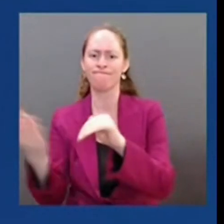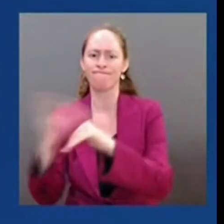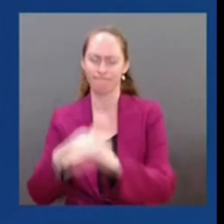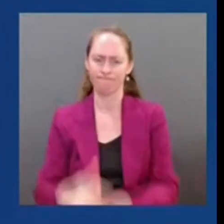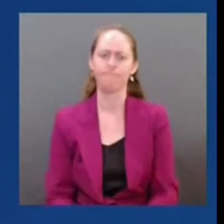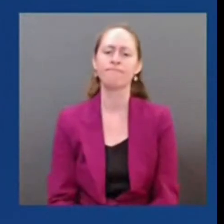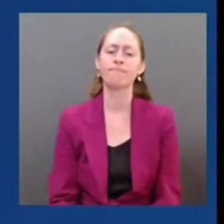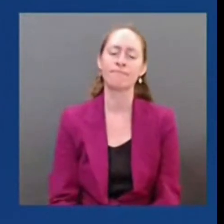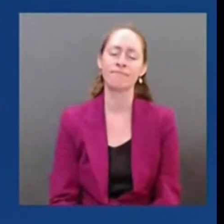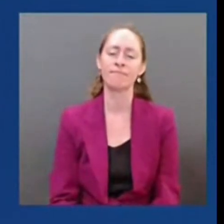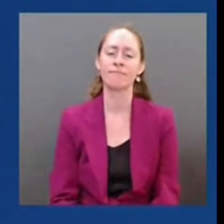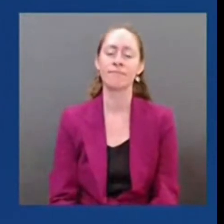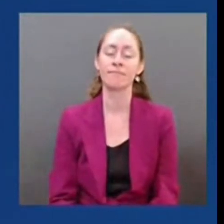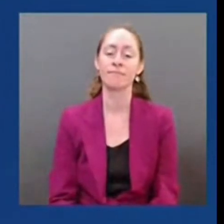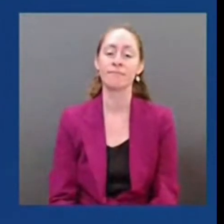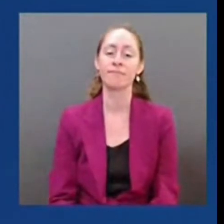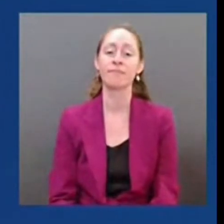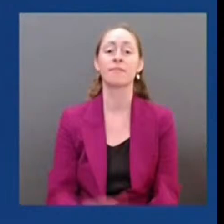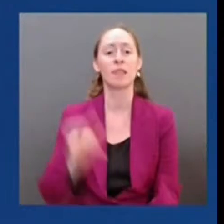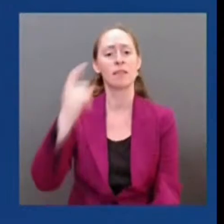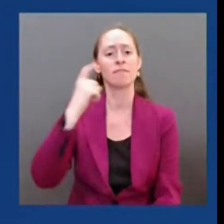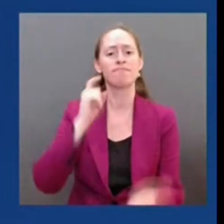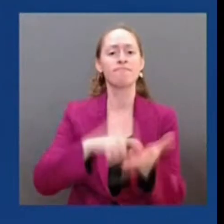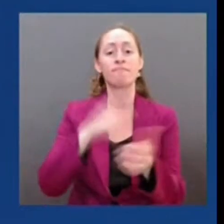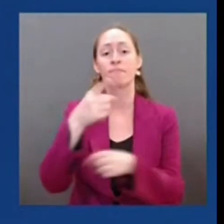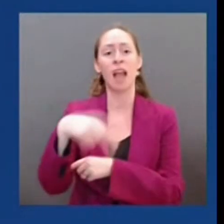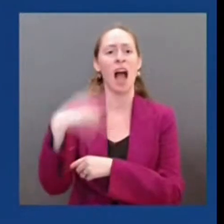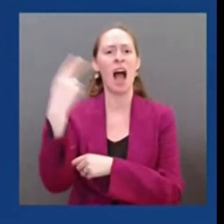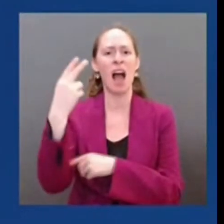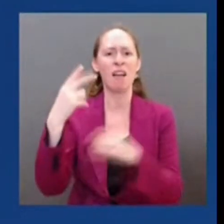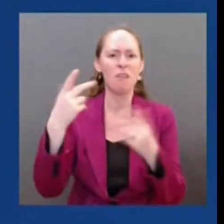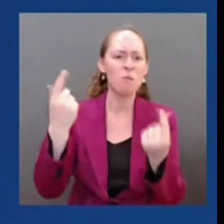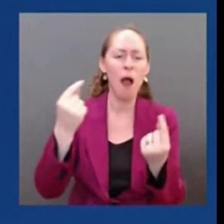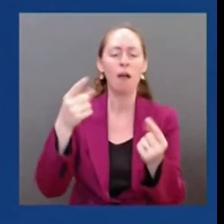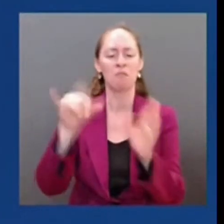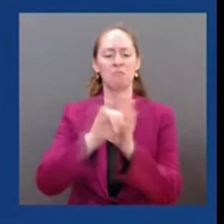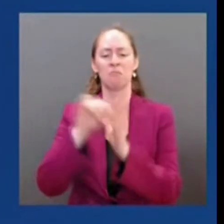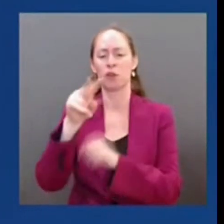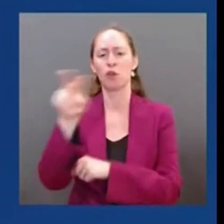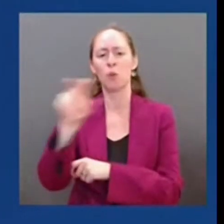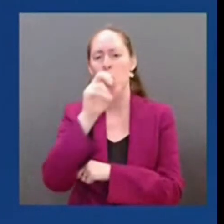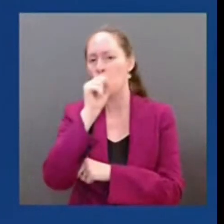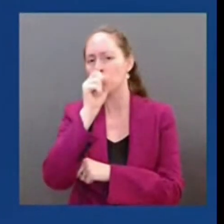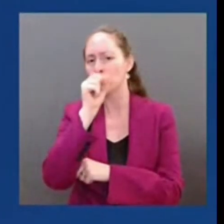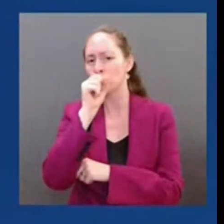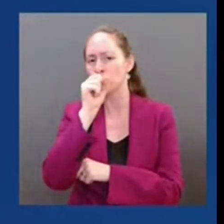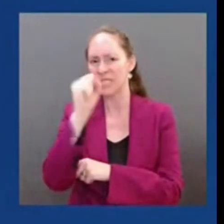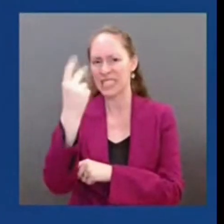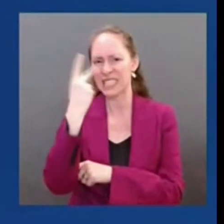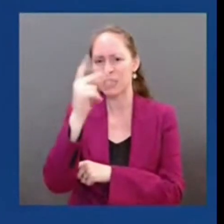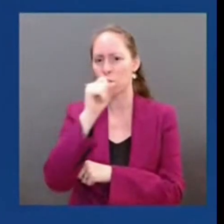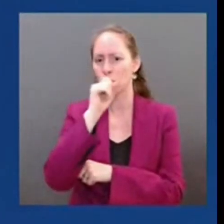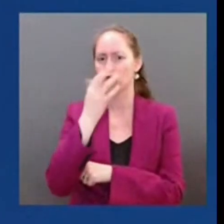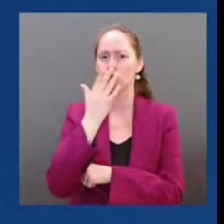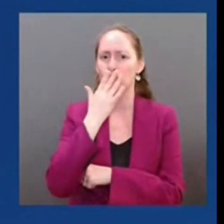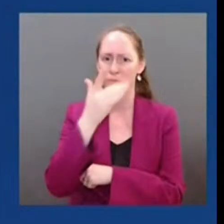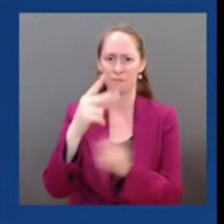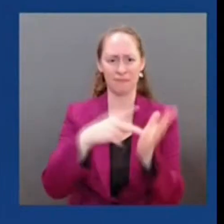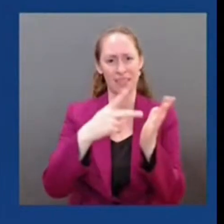COUNTY WITH MEDIUM OR HIGH COVID-19 COMMUNITY LEFT. FOR AREAS WITH HIGH COVID-19 COMMUNITY LEVELS IN ORANGE, WE